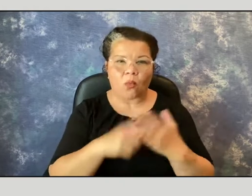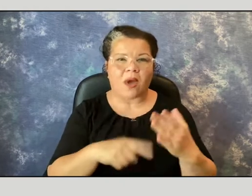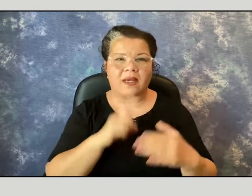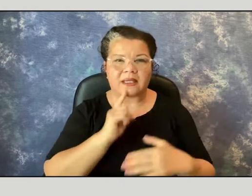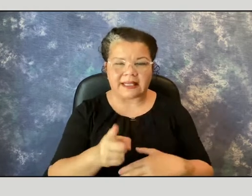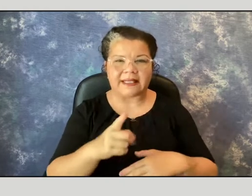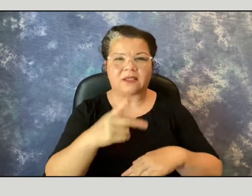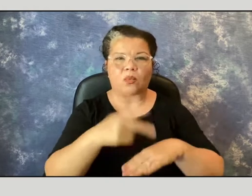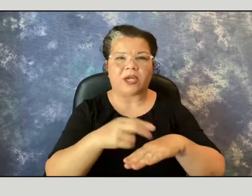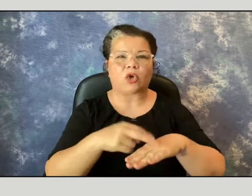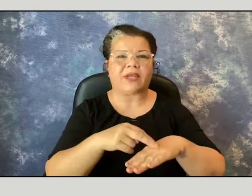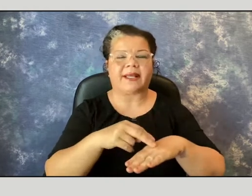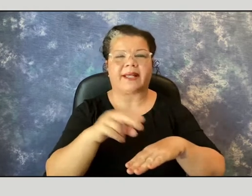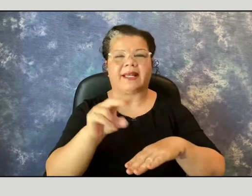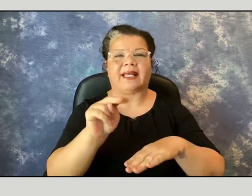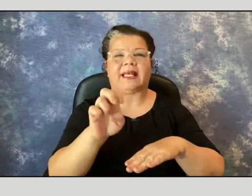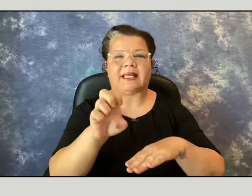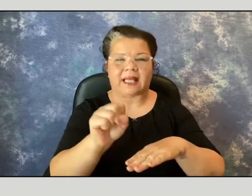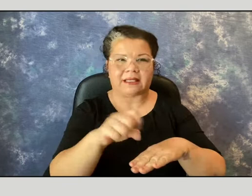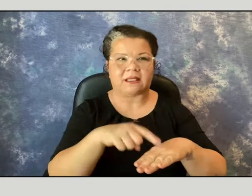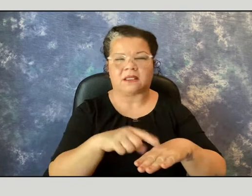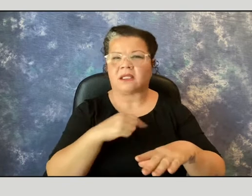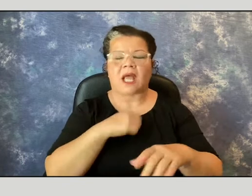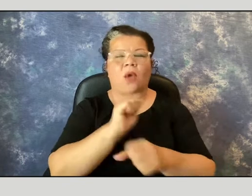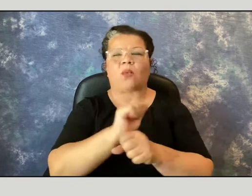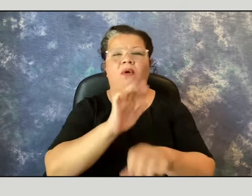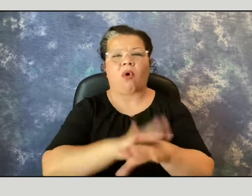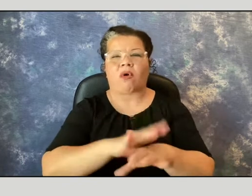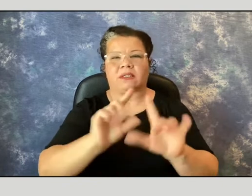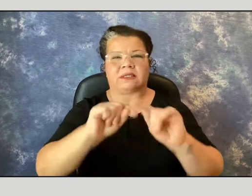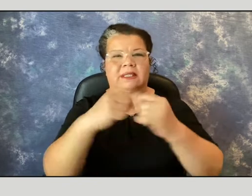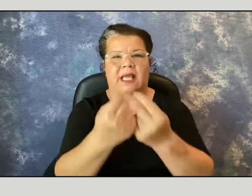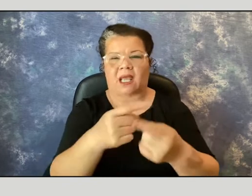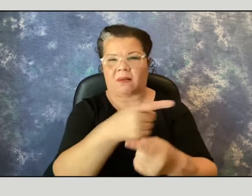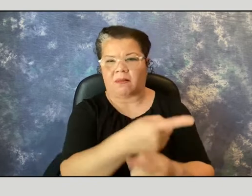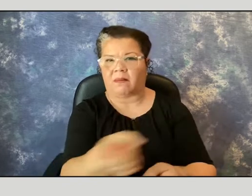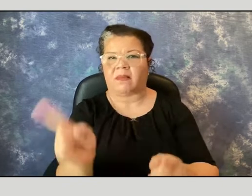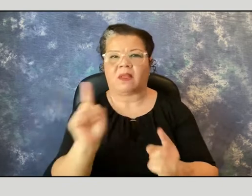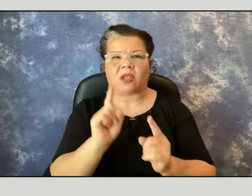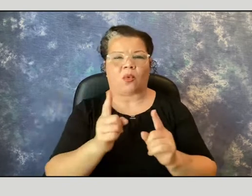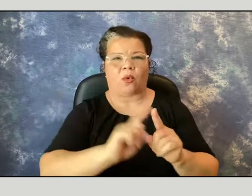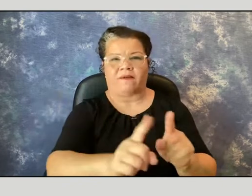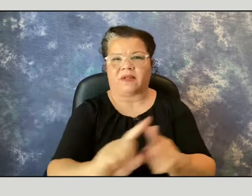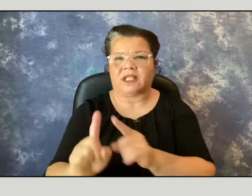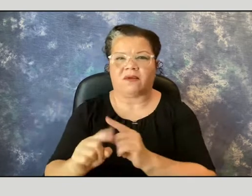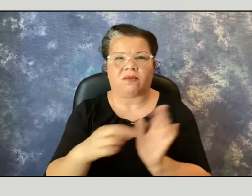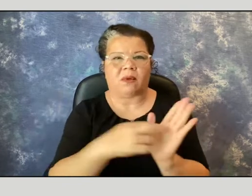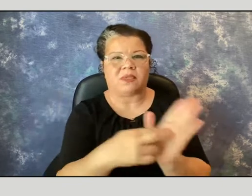where all these different ways of being Puerto Rican are represented, but we think a lot about nostalgia